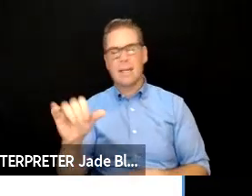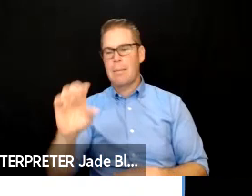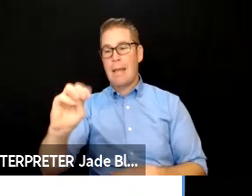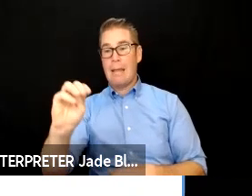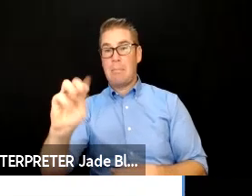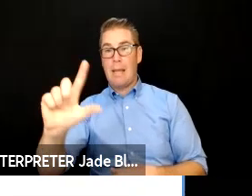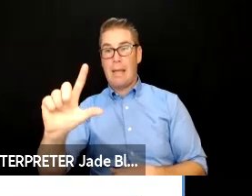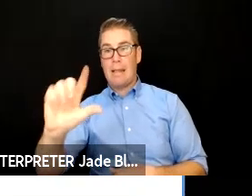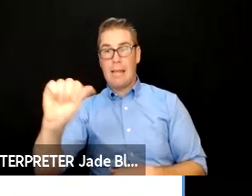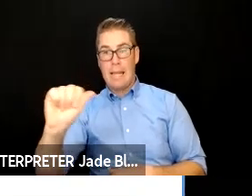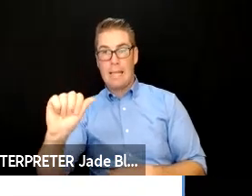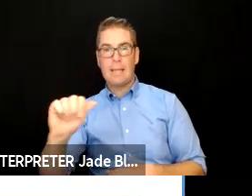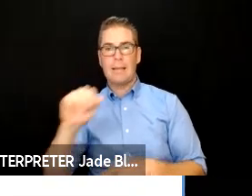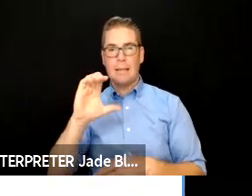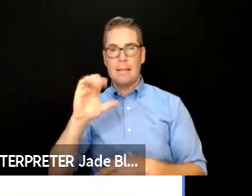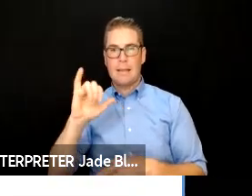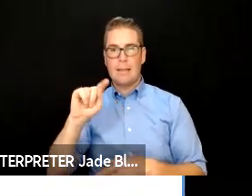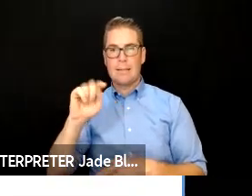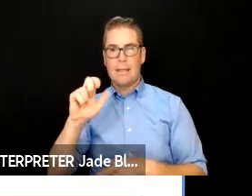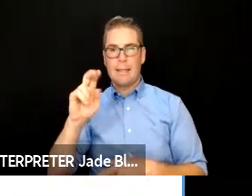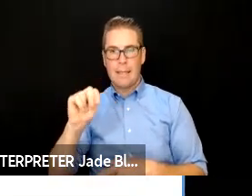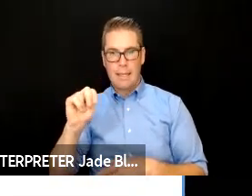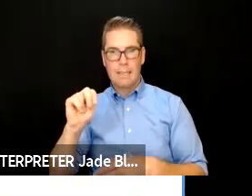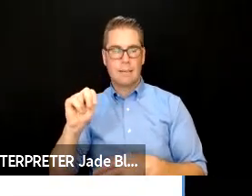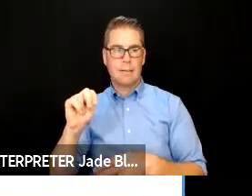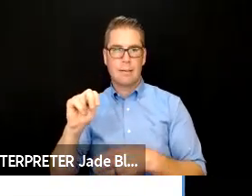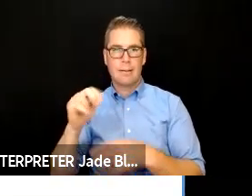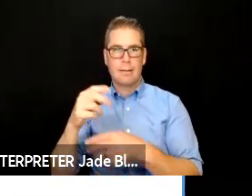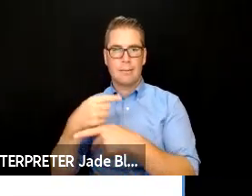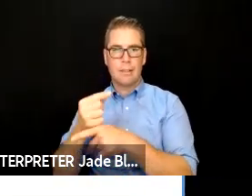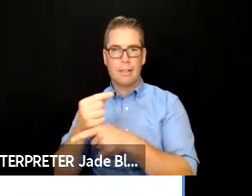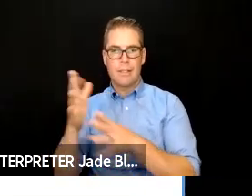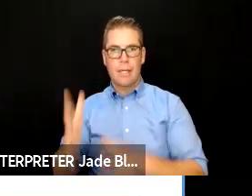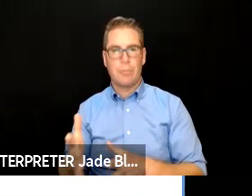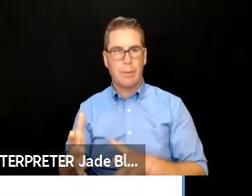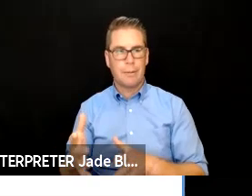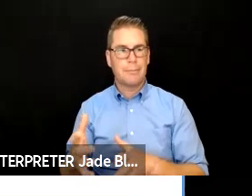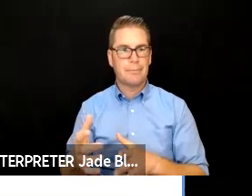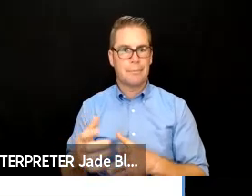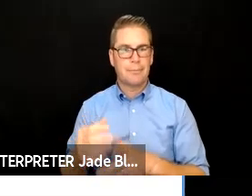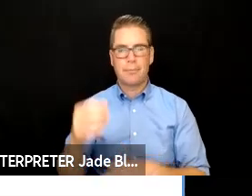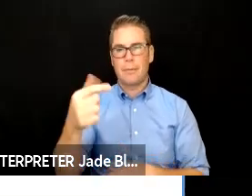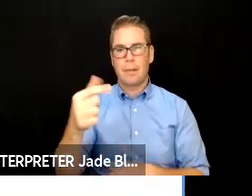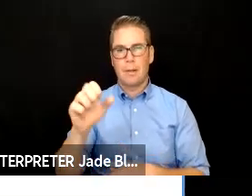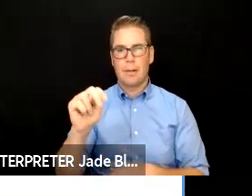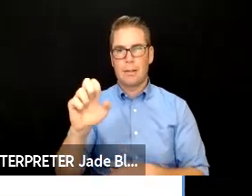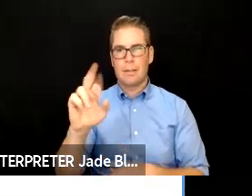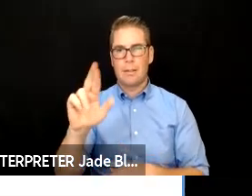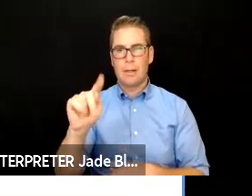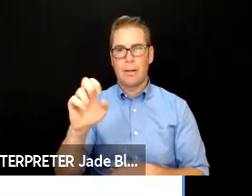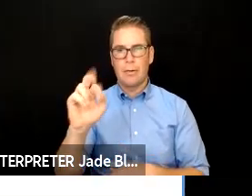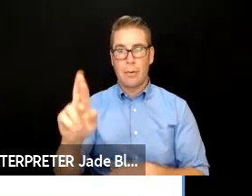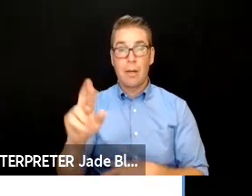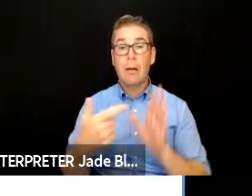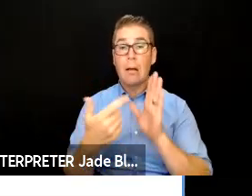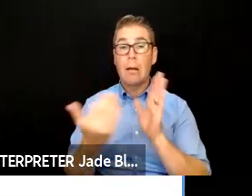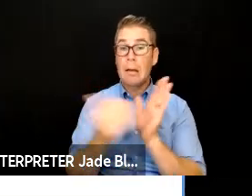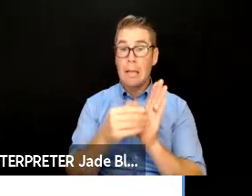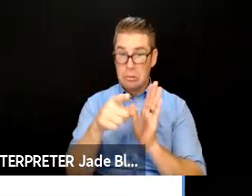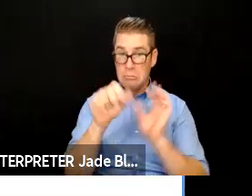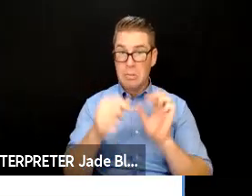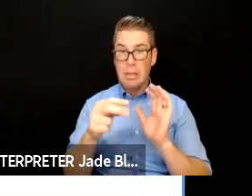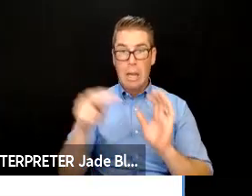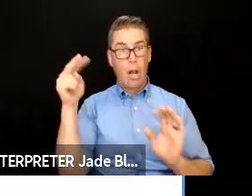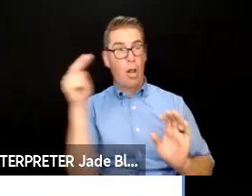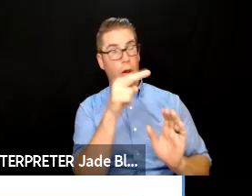Sally Potter: So I wanted to show you this and and again you can see an example of what the attribution looks like that is the blue.